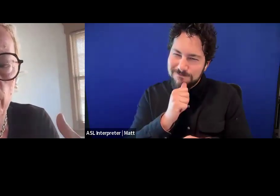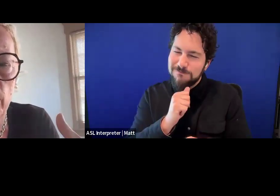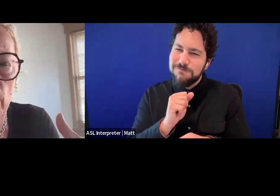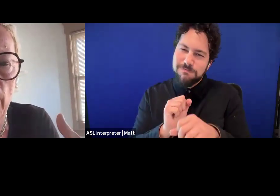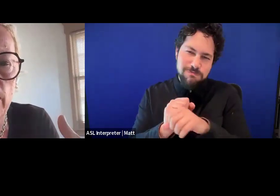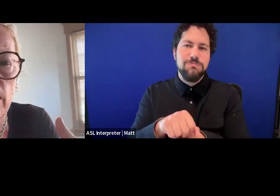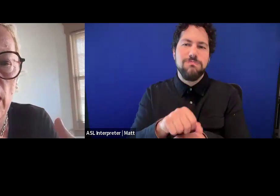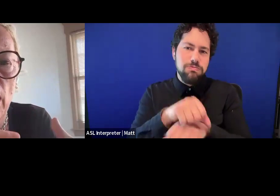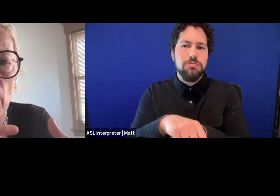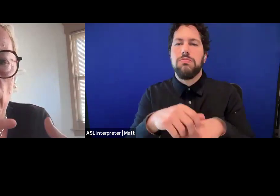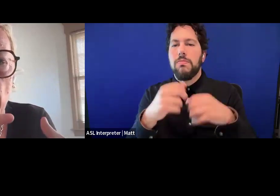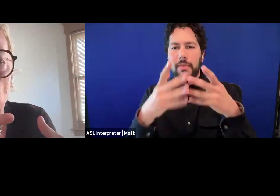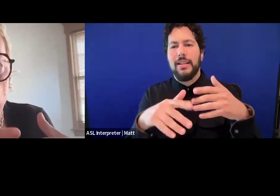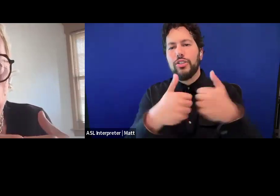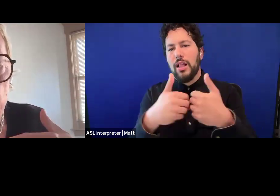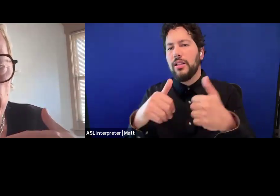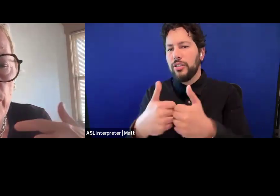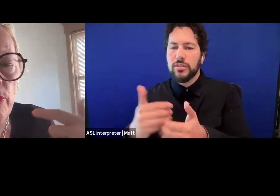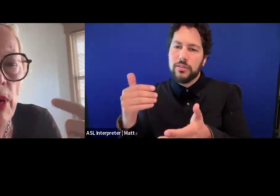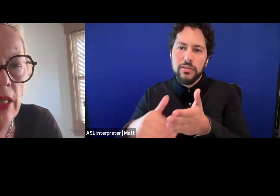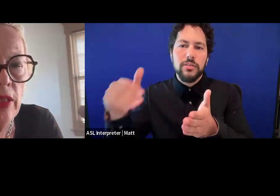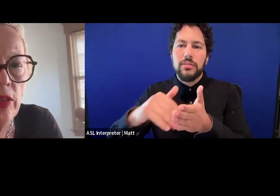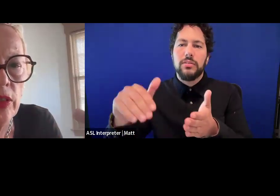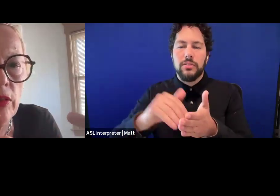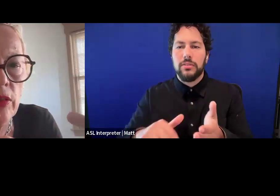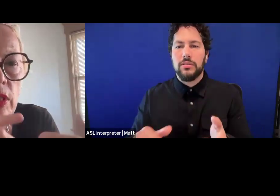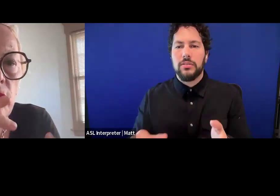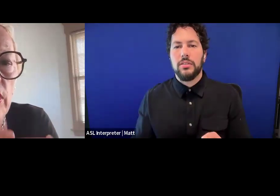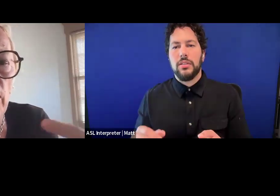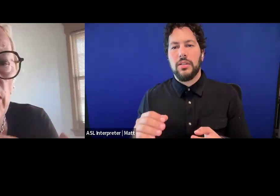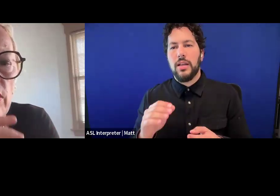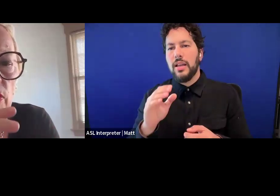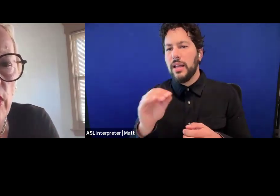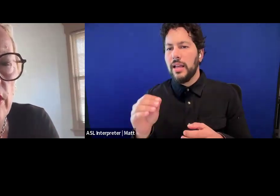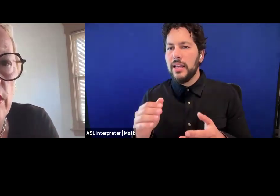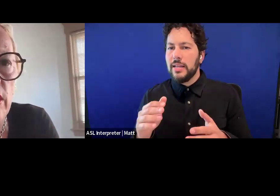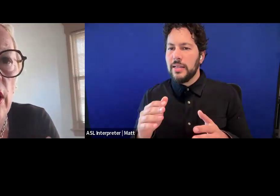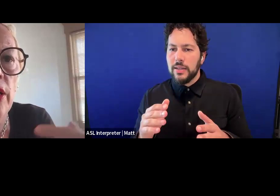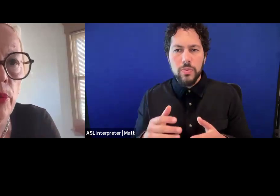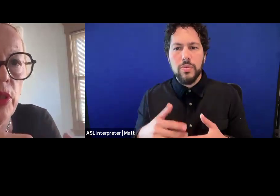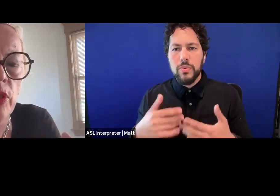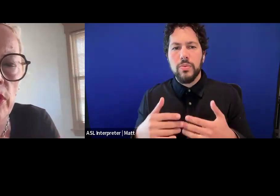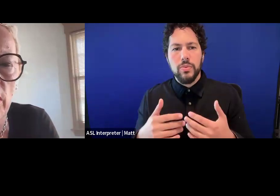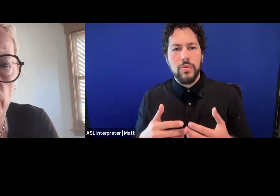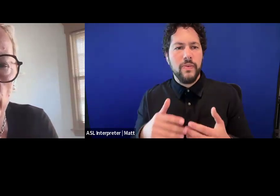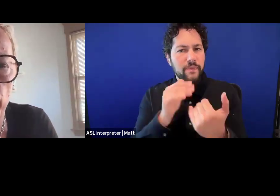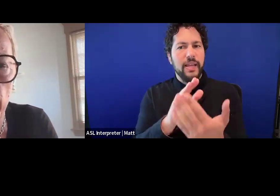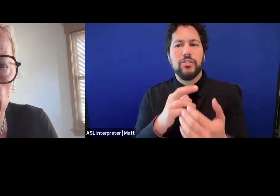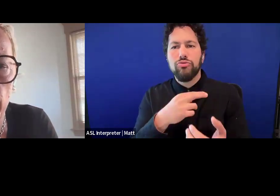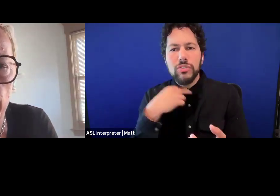And have also sort of managed different degrees of risk and opportunity over that period.